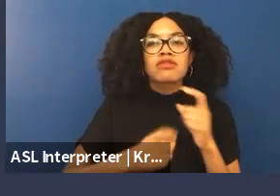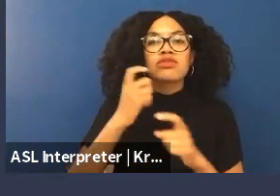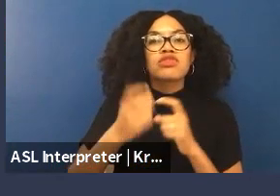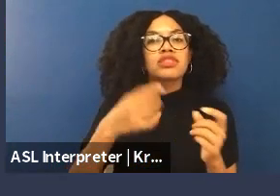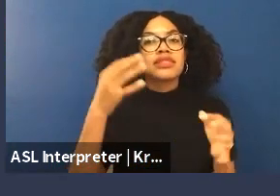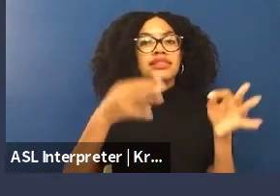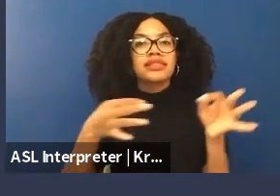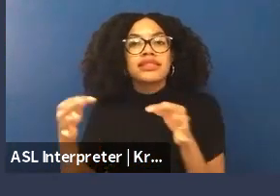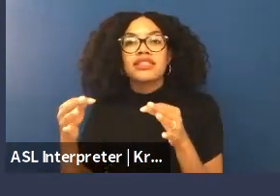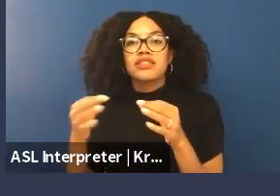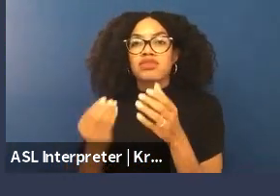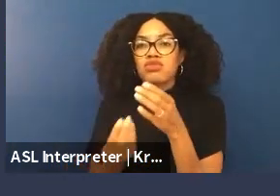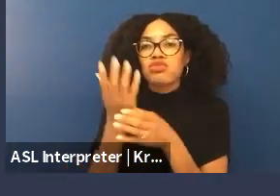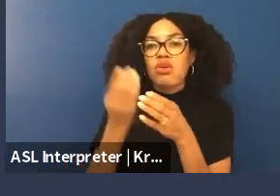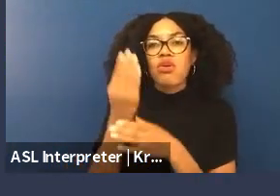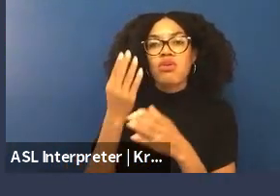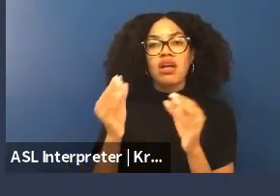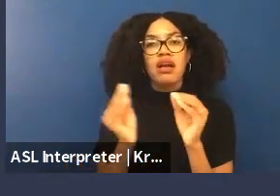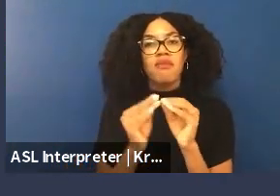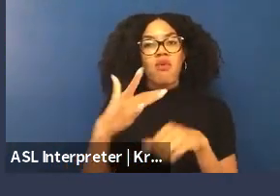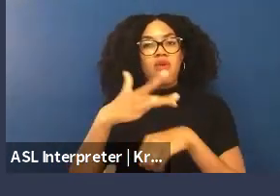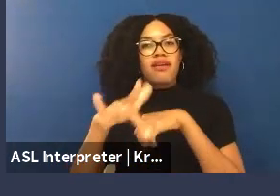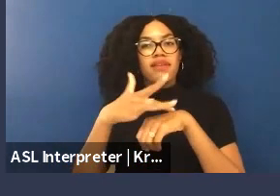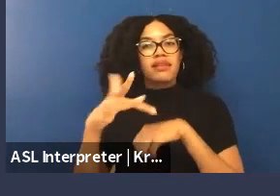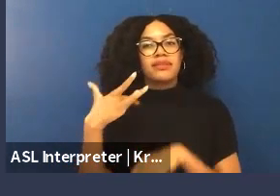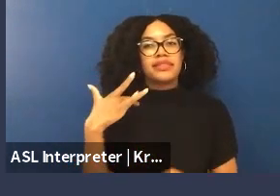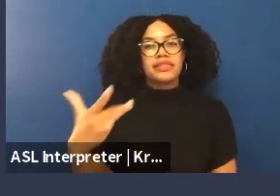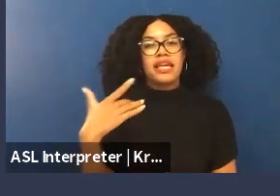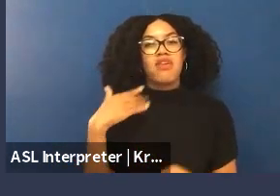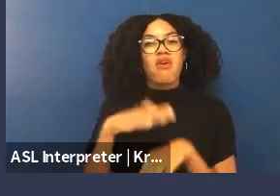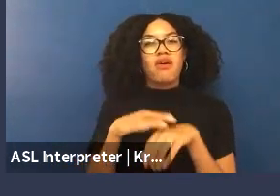that are available on the outskirts or margins of many organizations,